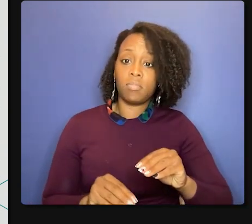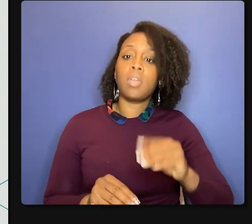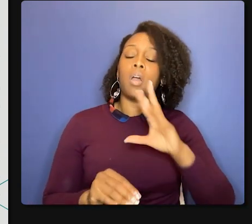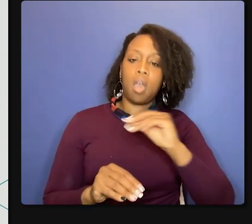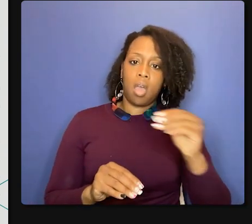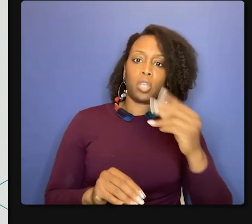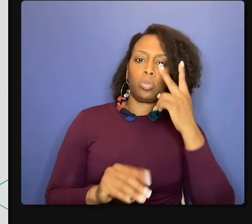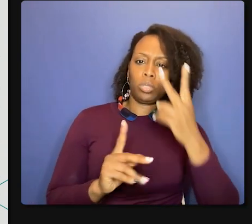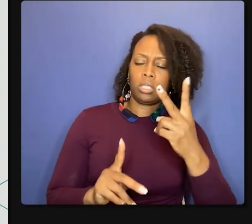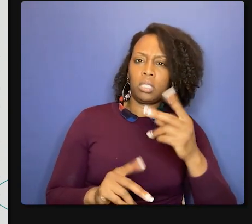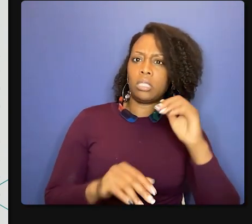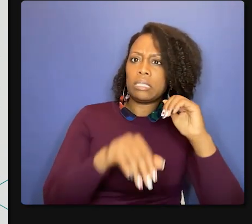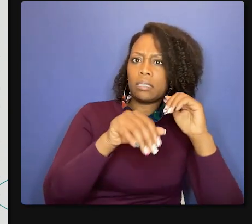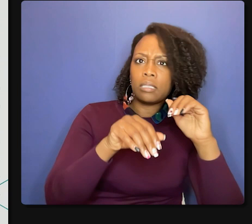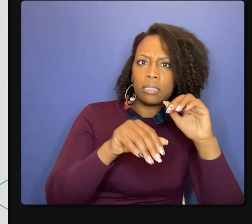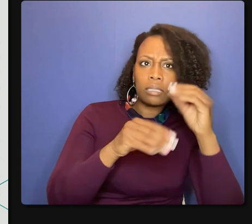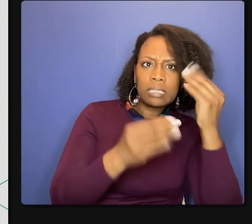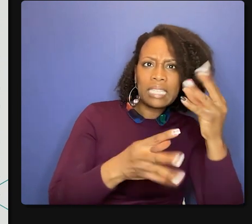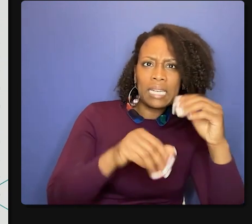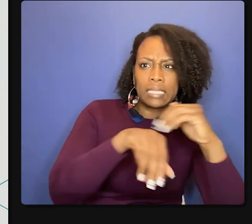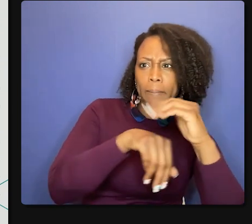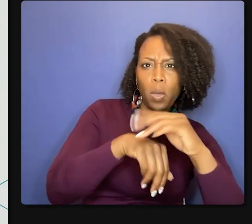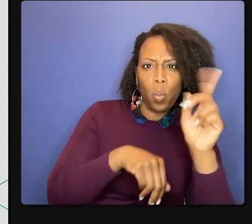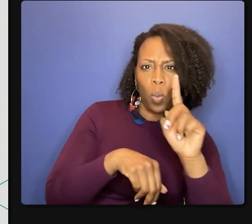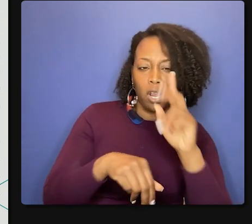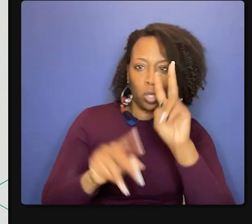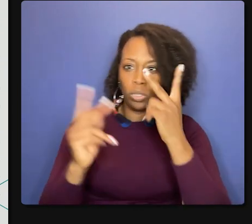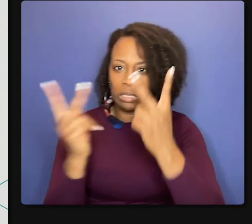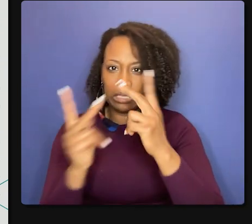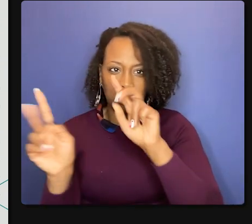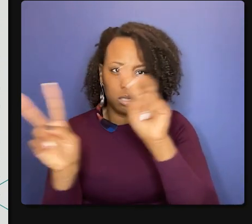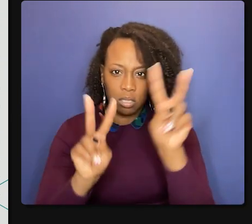you'll see signals that you've placed and you actually see where the data is being submitted.